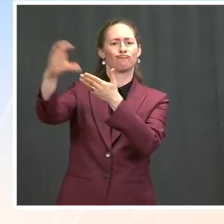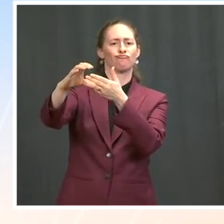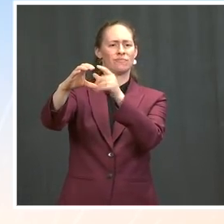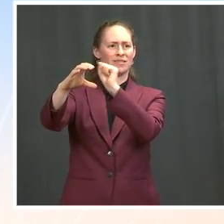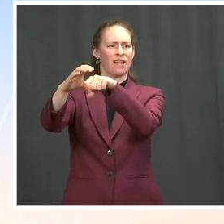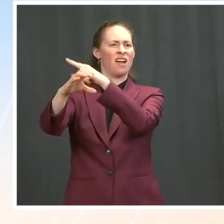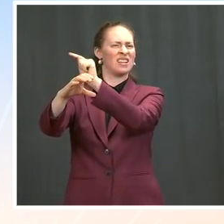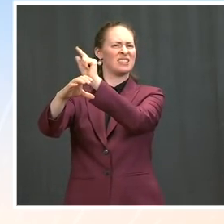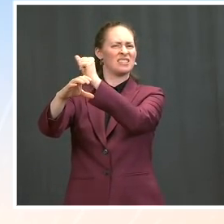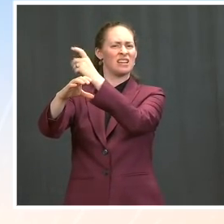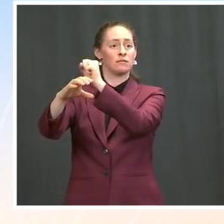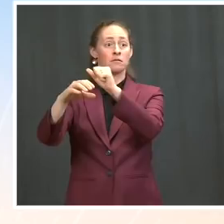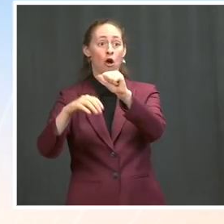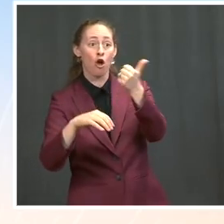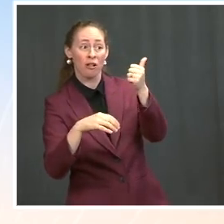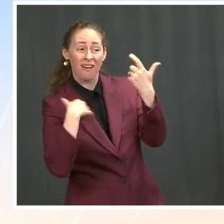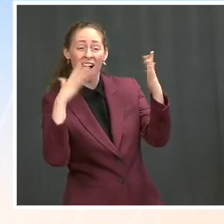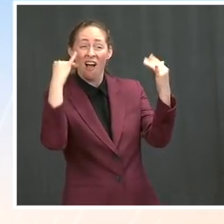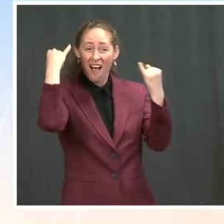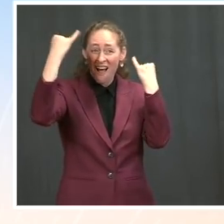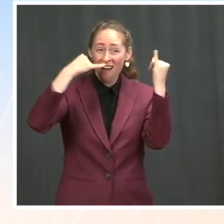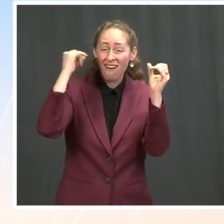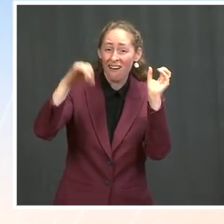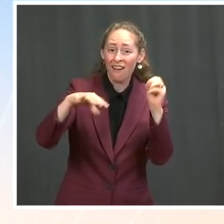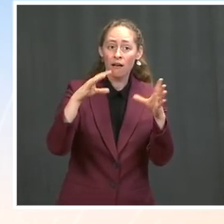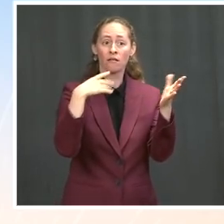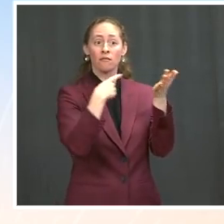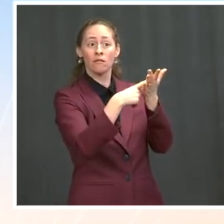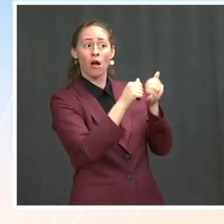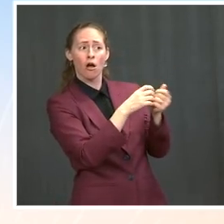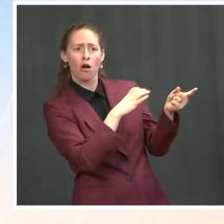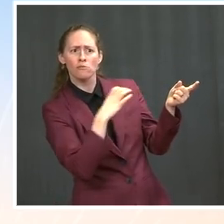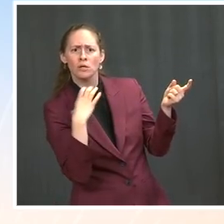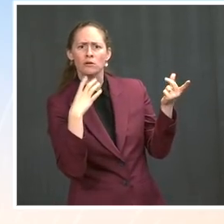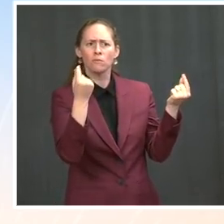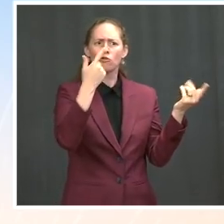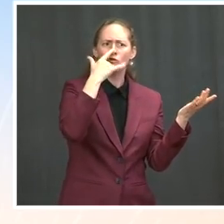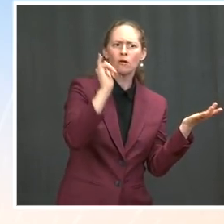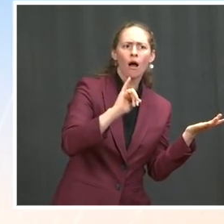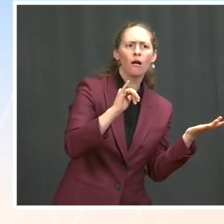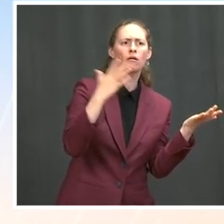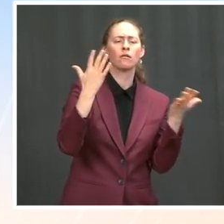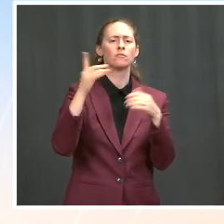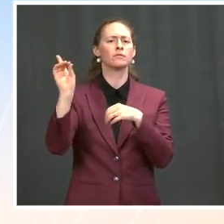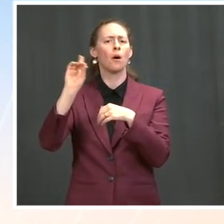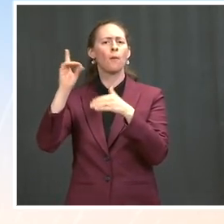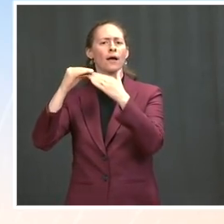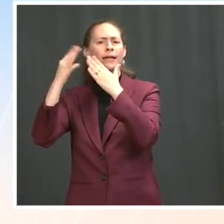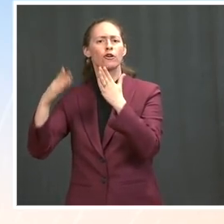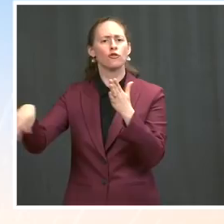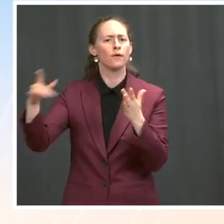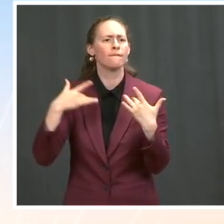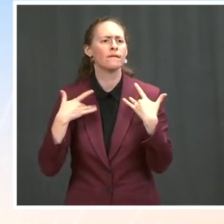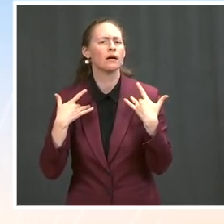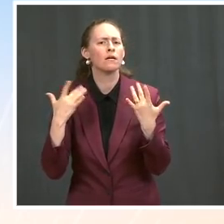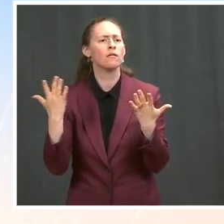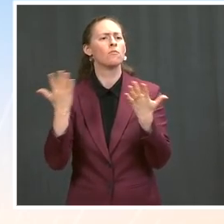We're going to have discussions with Congress about what it looks like, what Democrats are comfortable with as well. There's a range of views in the Democratic Party as well,